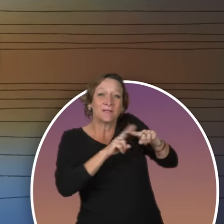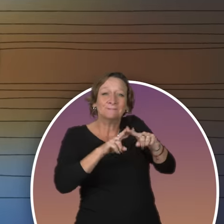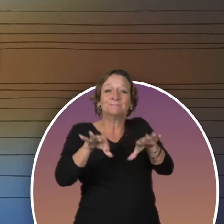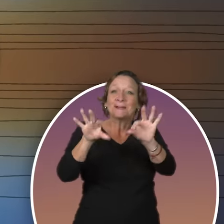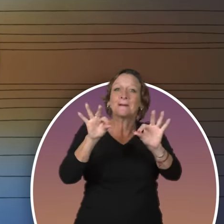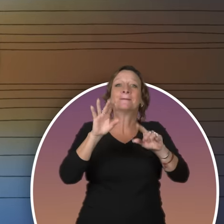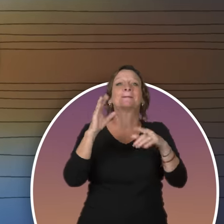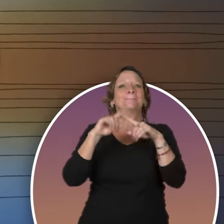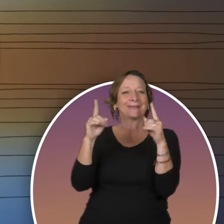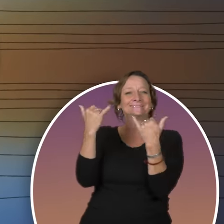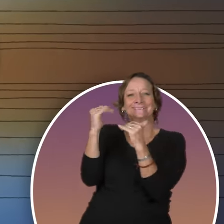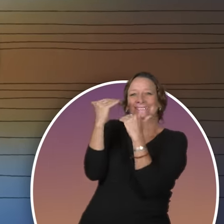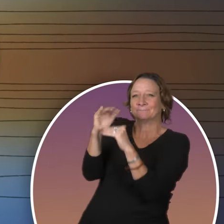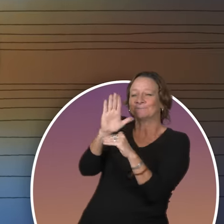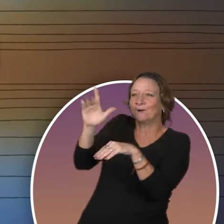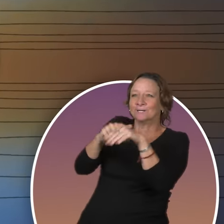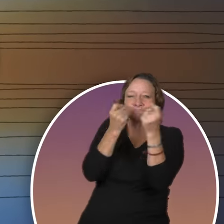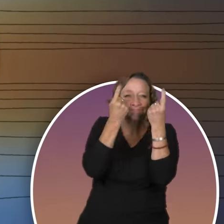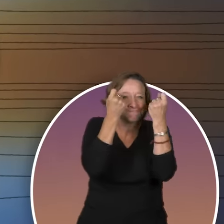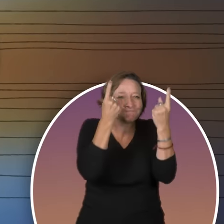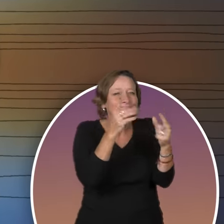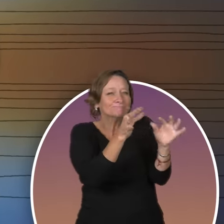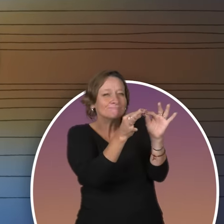but might inhibit a natural grasp of the language's grammar.